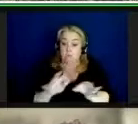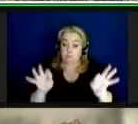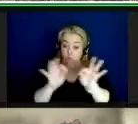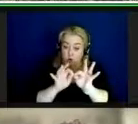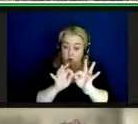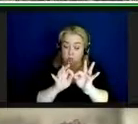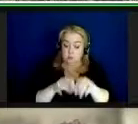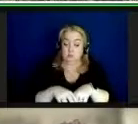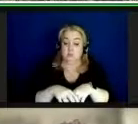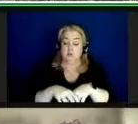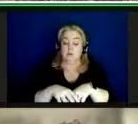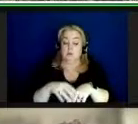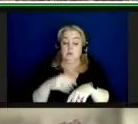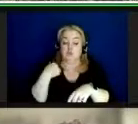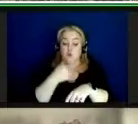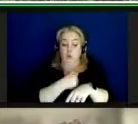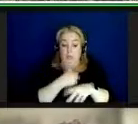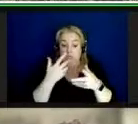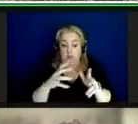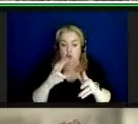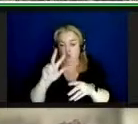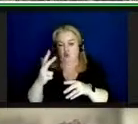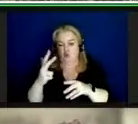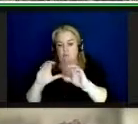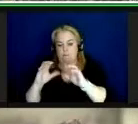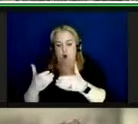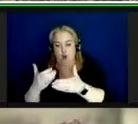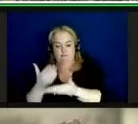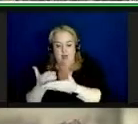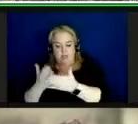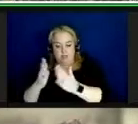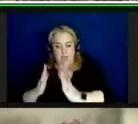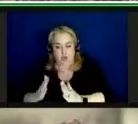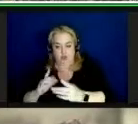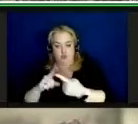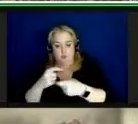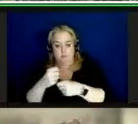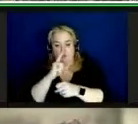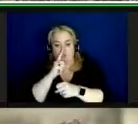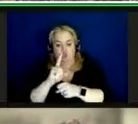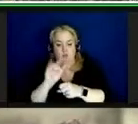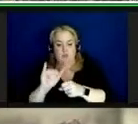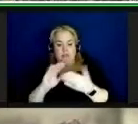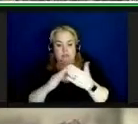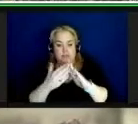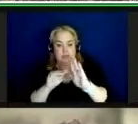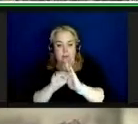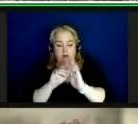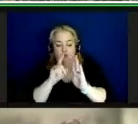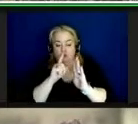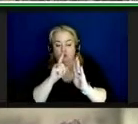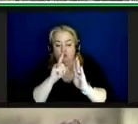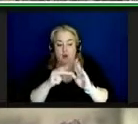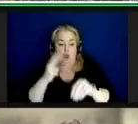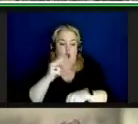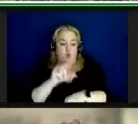THE CITY CAN INCREASE REVENUE BECAUSE THESE MODELS ARE SO